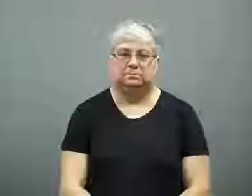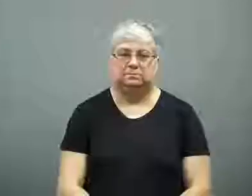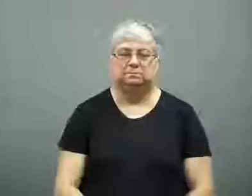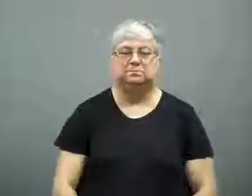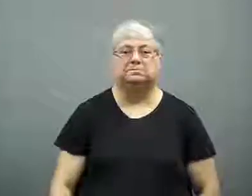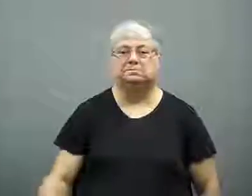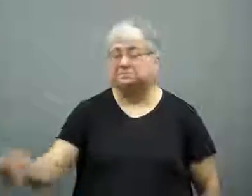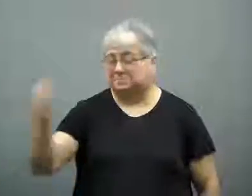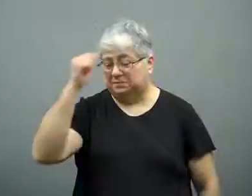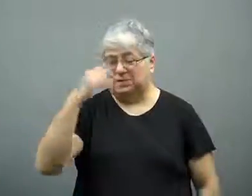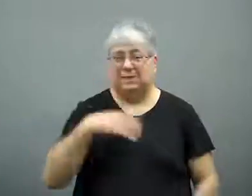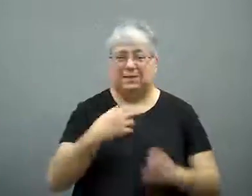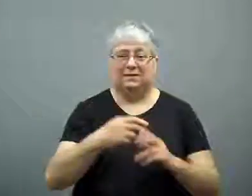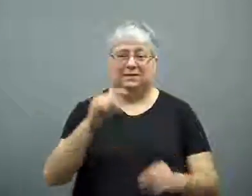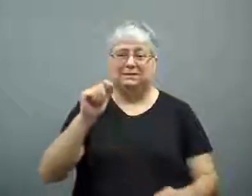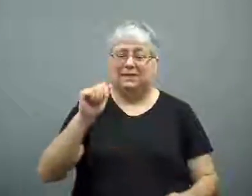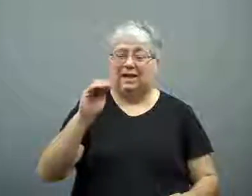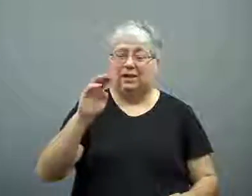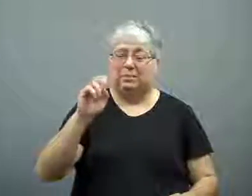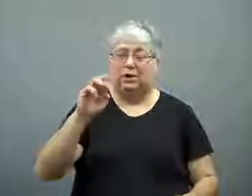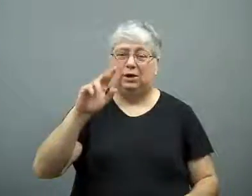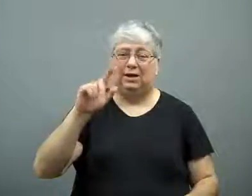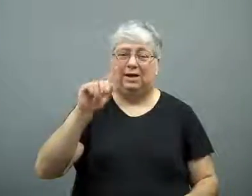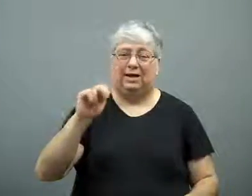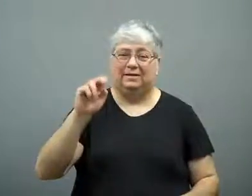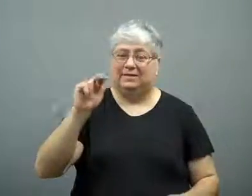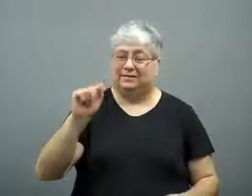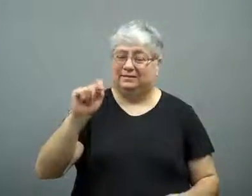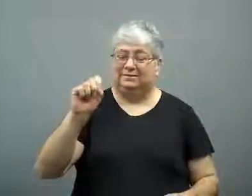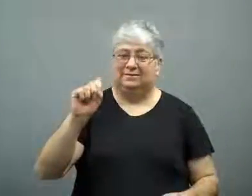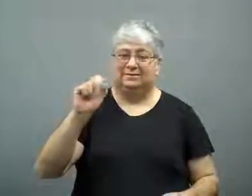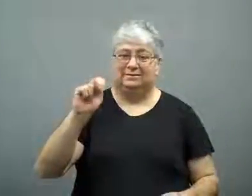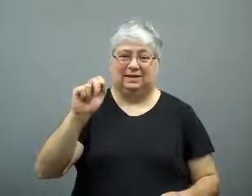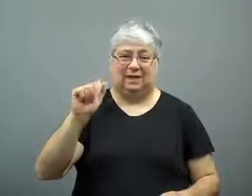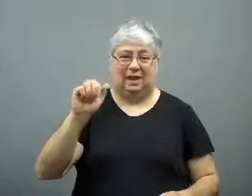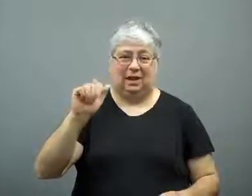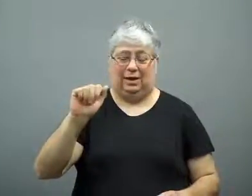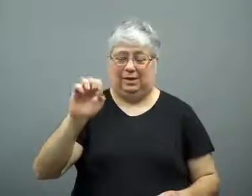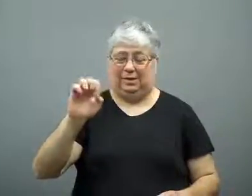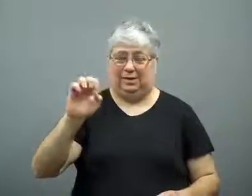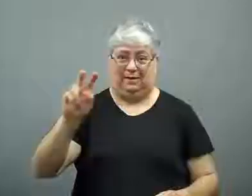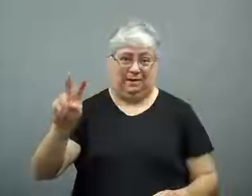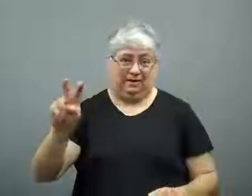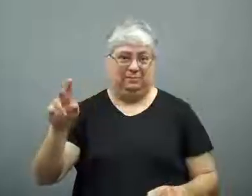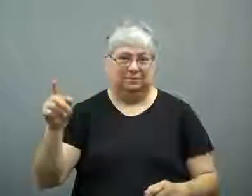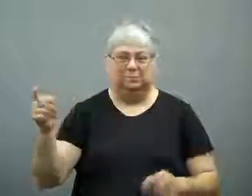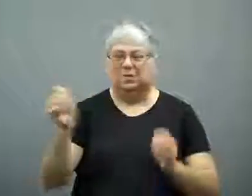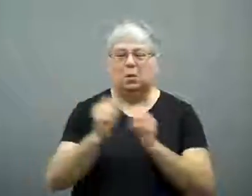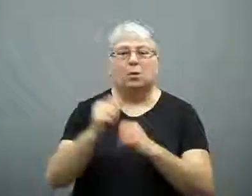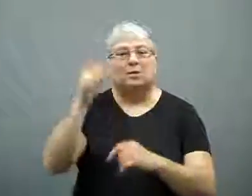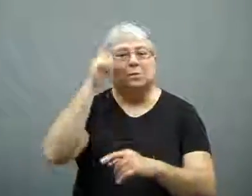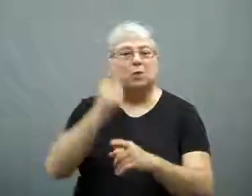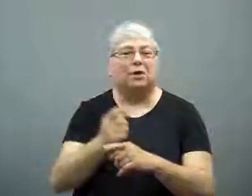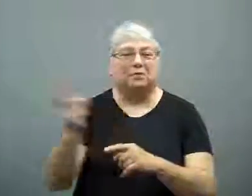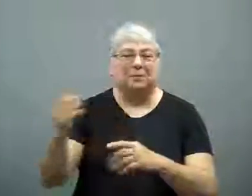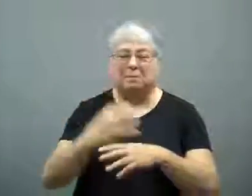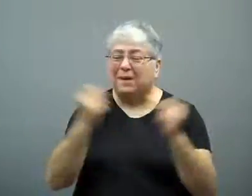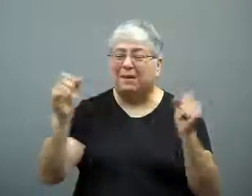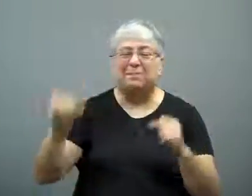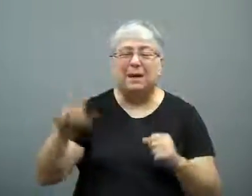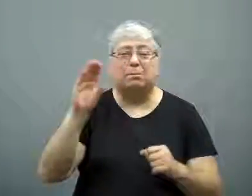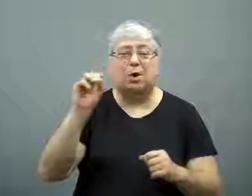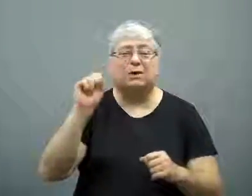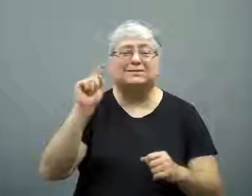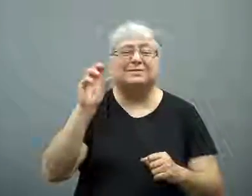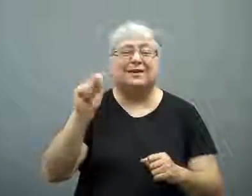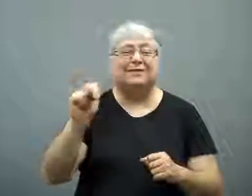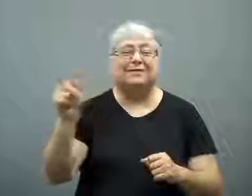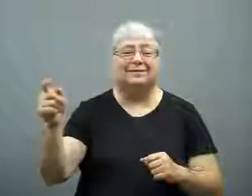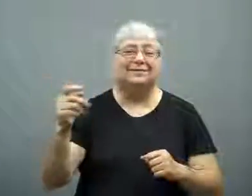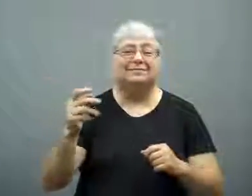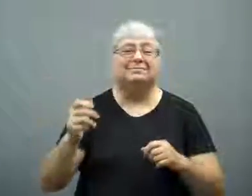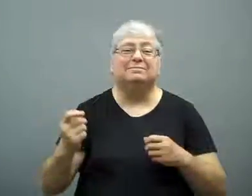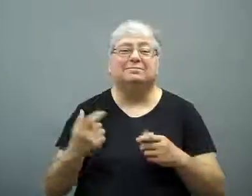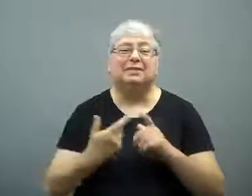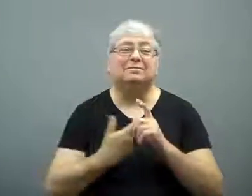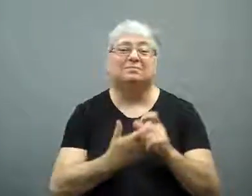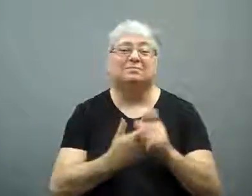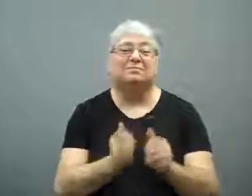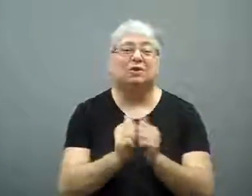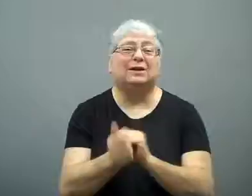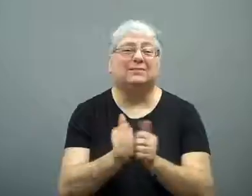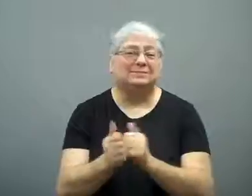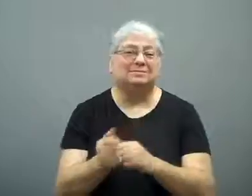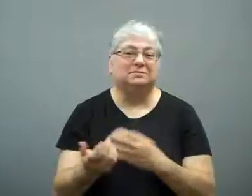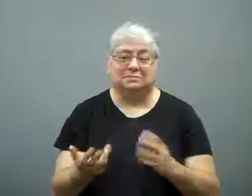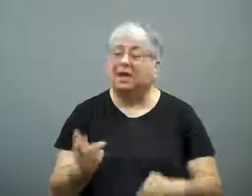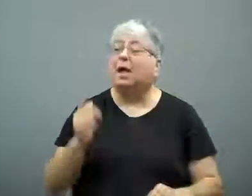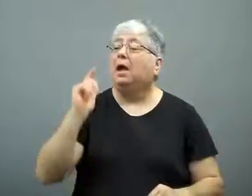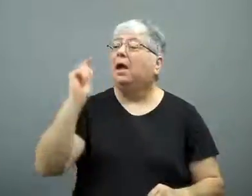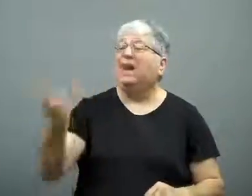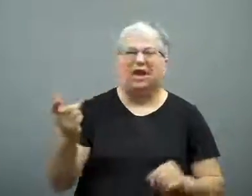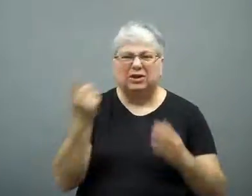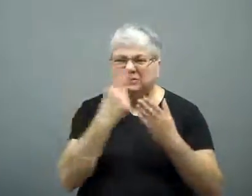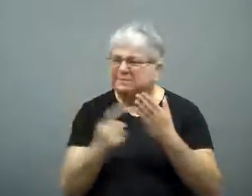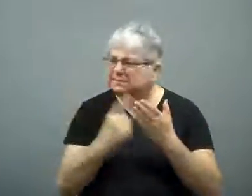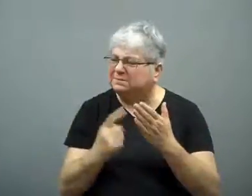Tamerlan Tsarnaev, along with his brother, bombed the Boston Marathon.